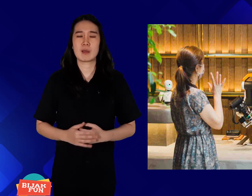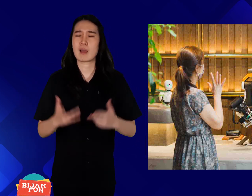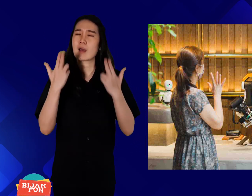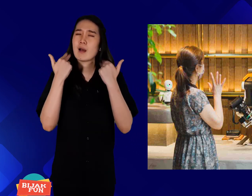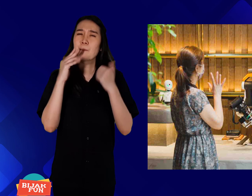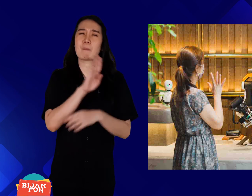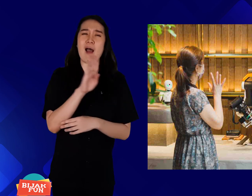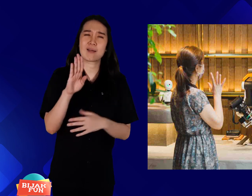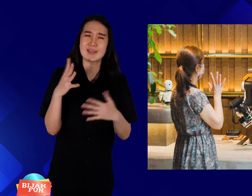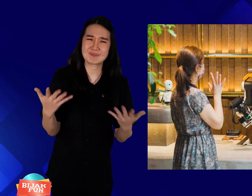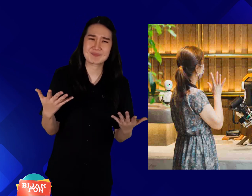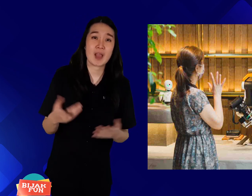Very cool!